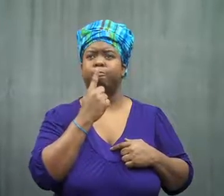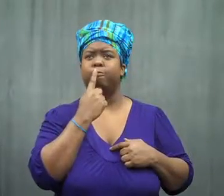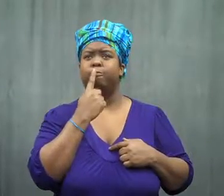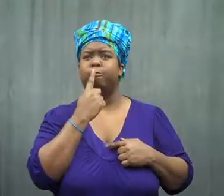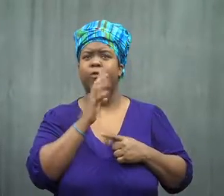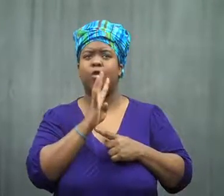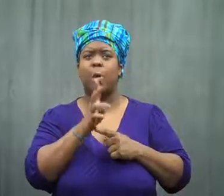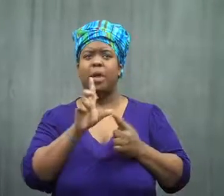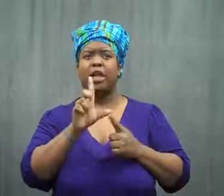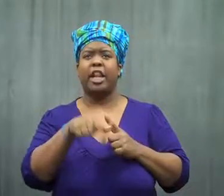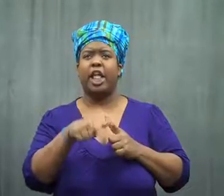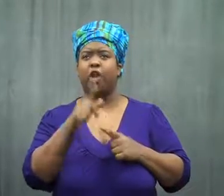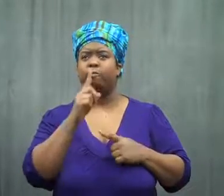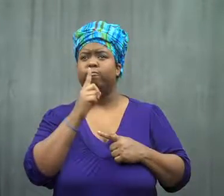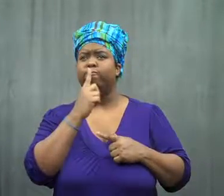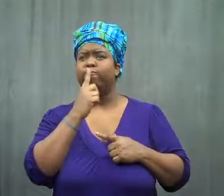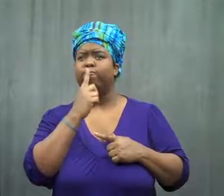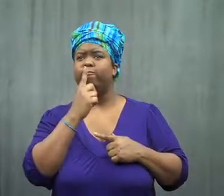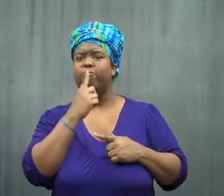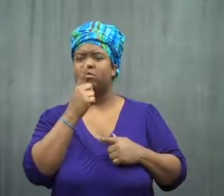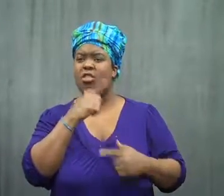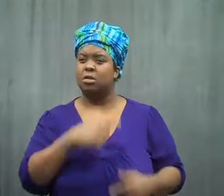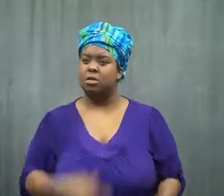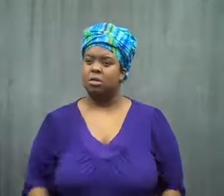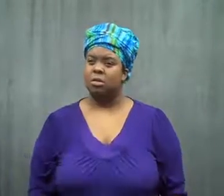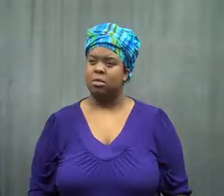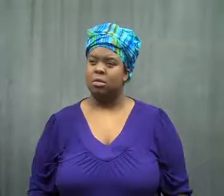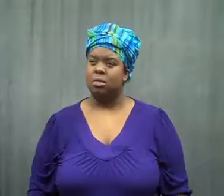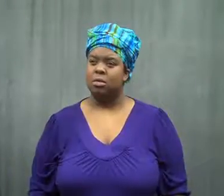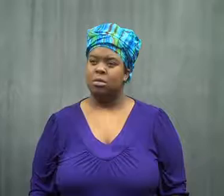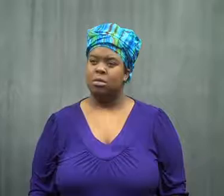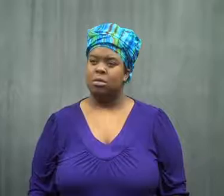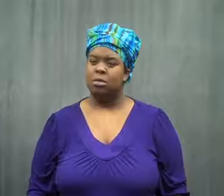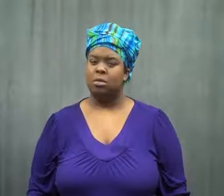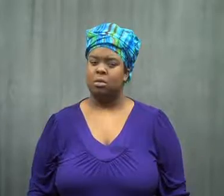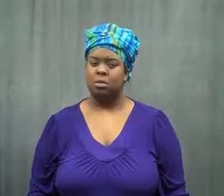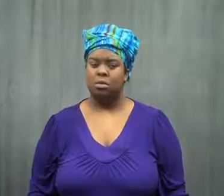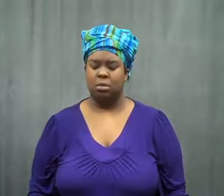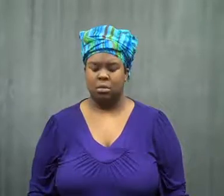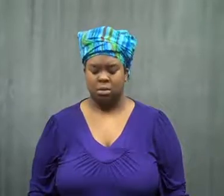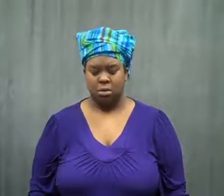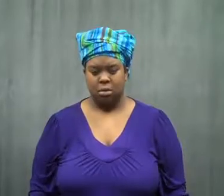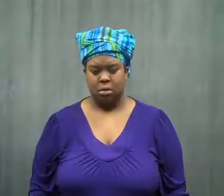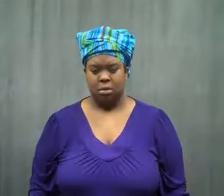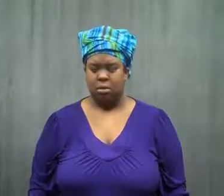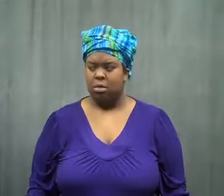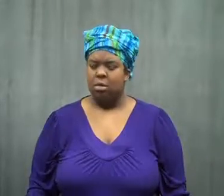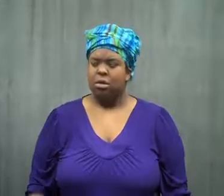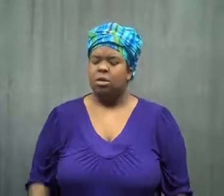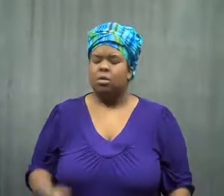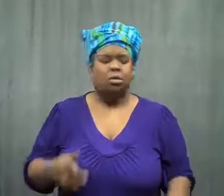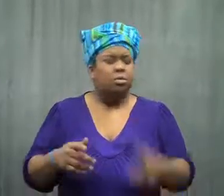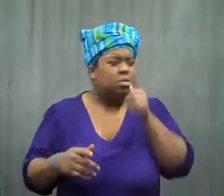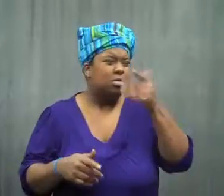Four minutes later .... she looked exasperated.